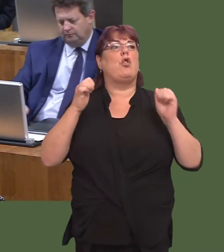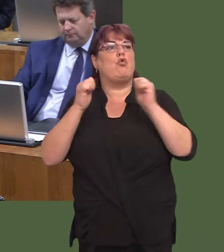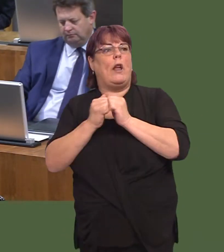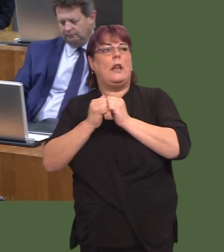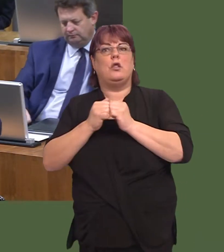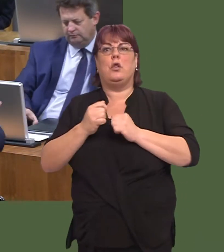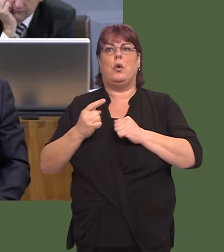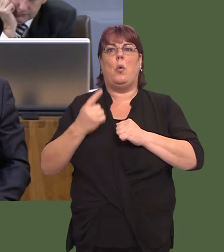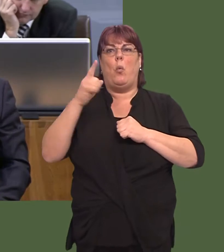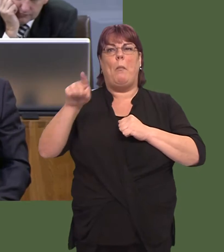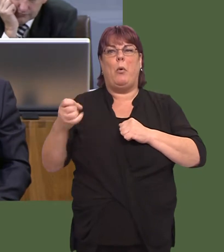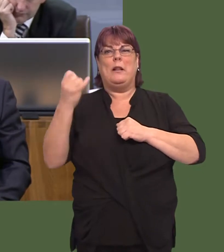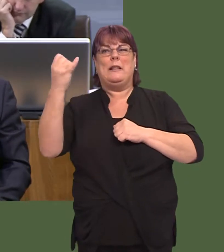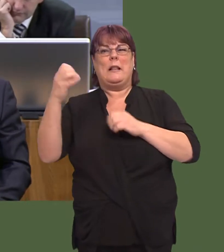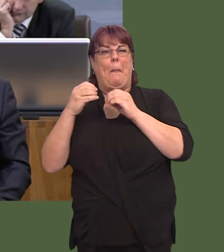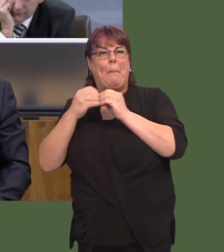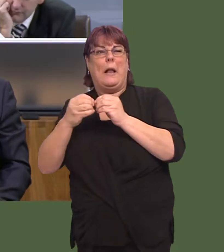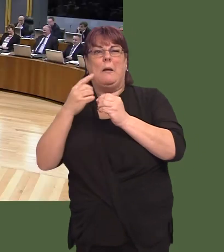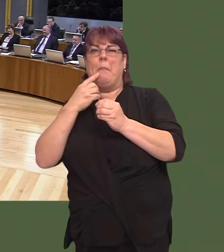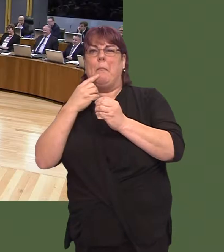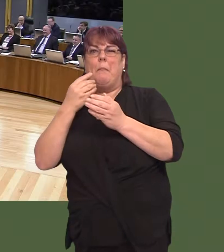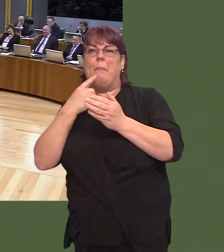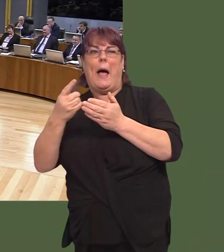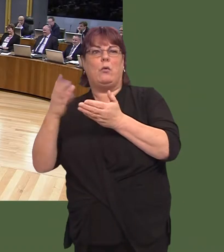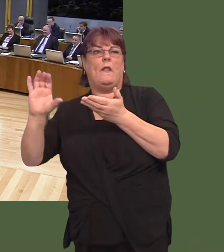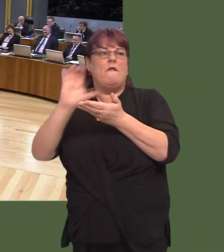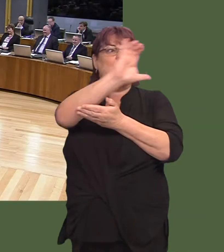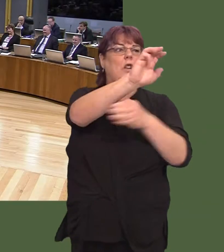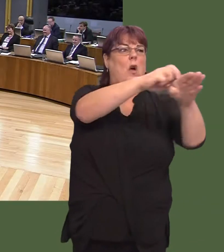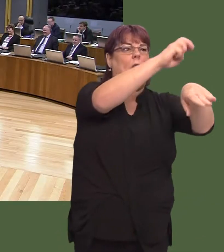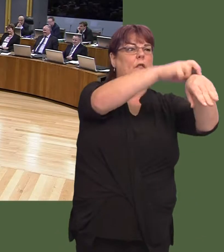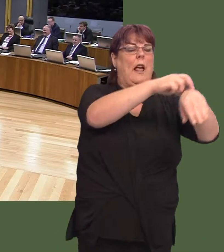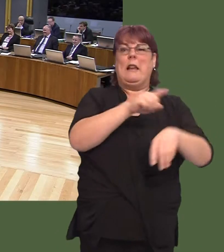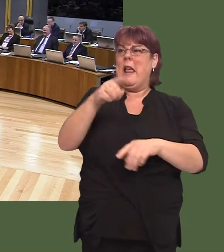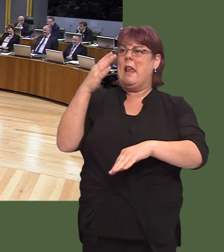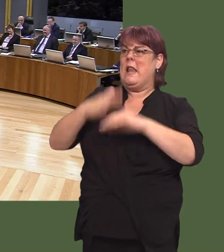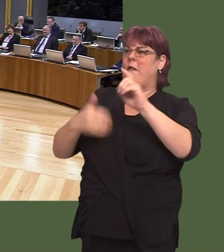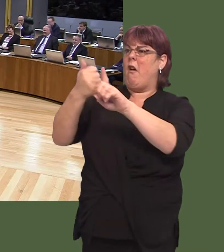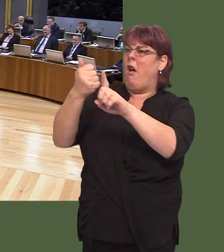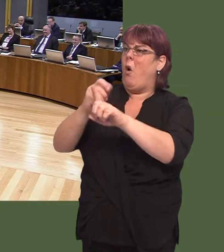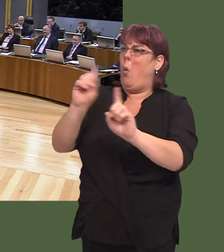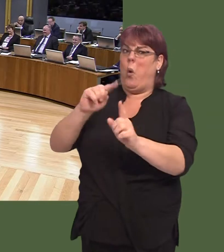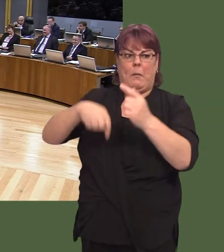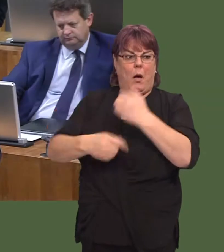it on healthóand he did nothing to represent his country. [Interruption.] He did nothing to represent his country.